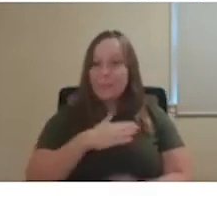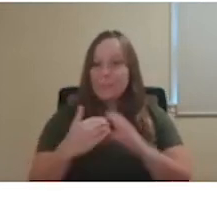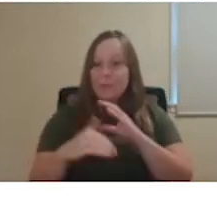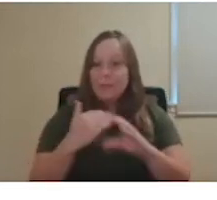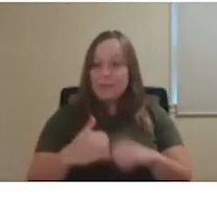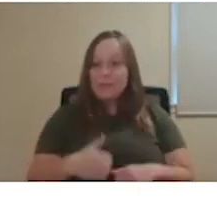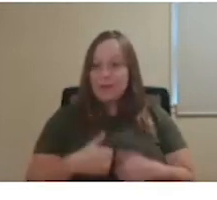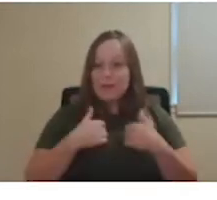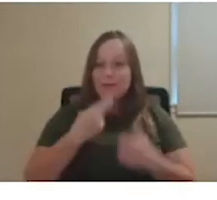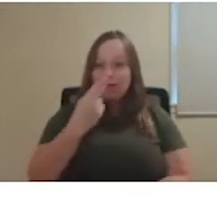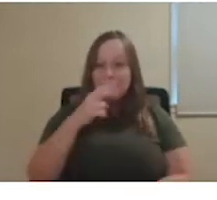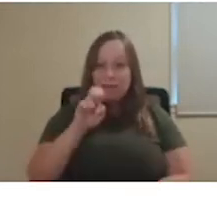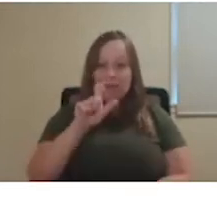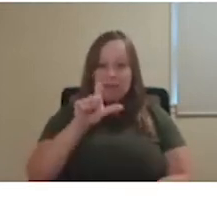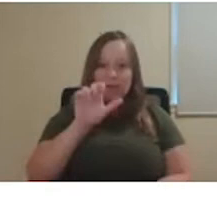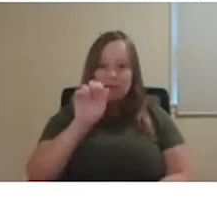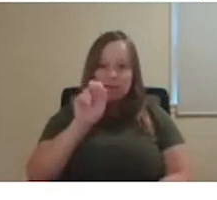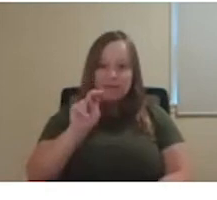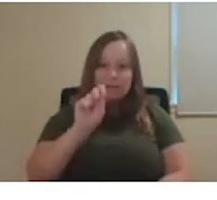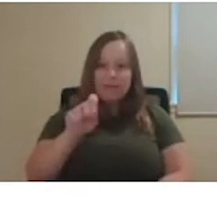And my email address is helen.helmuth@drny.org.